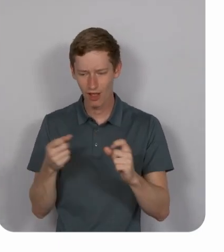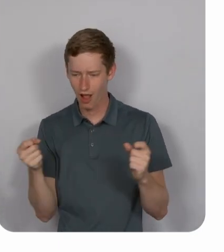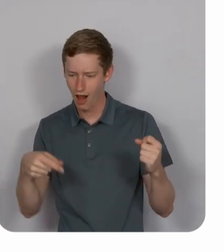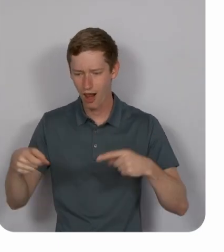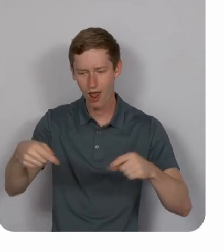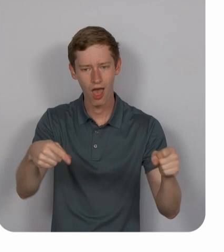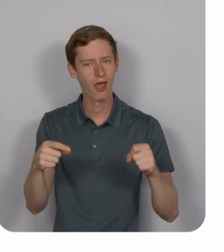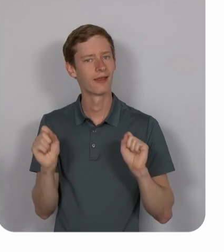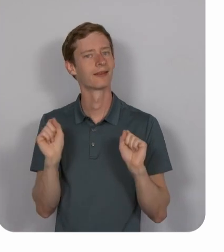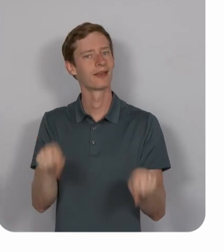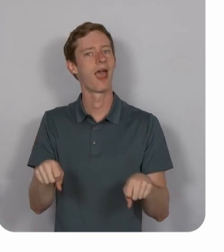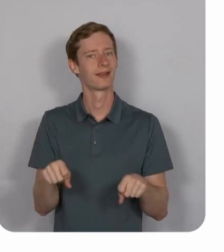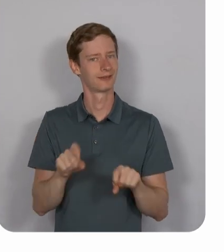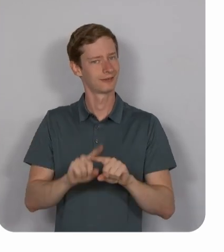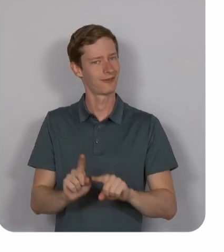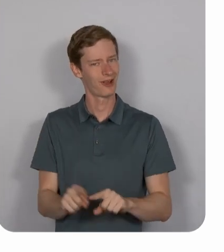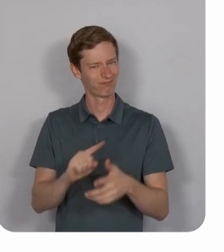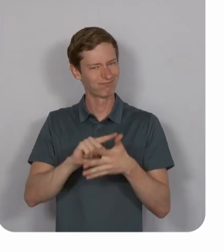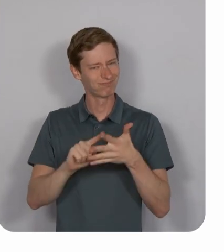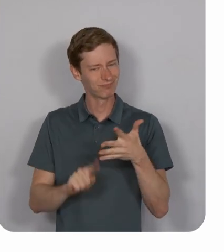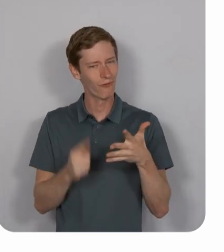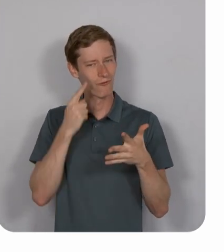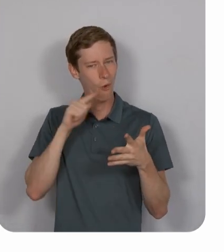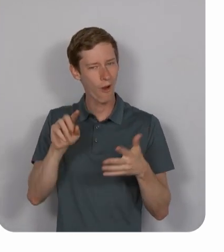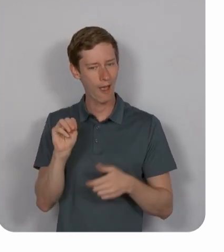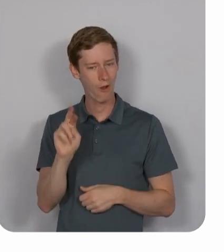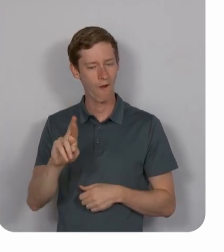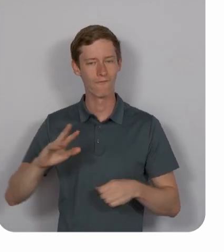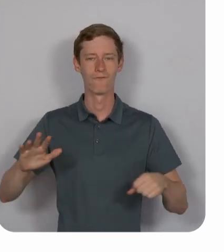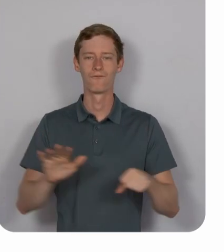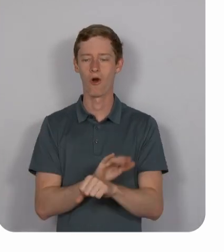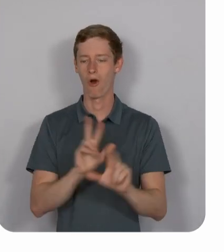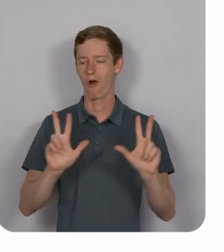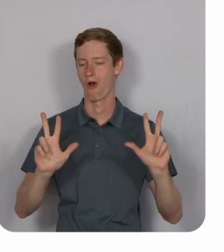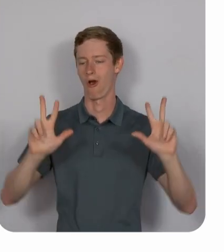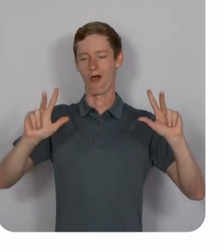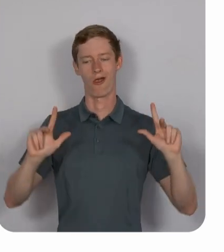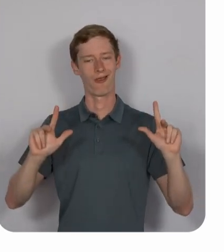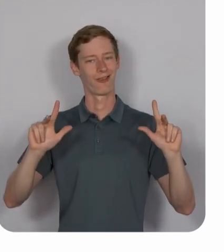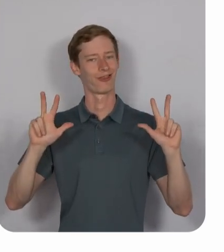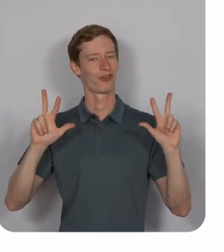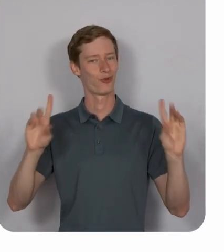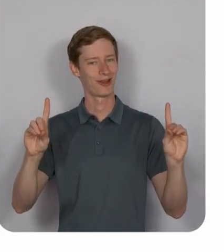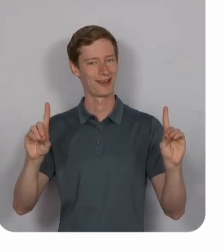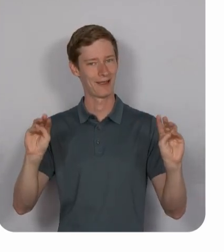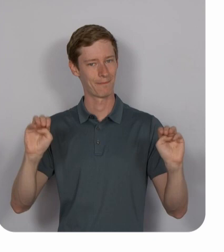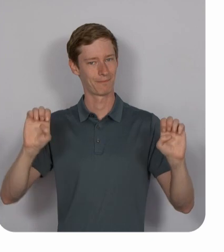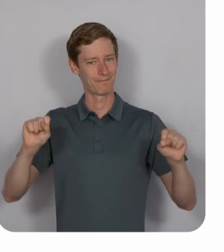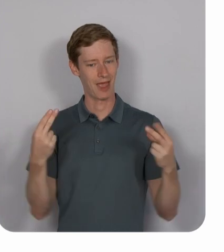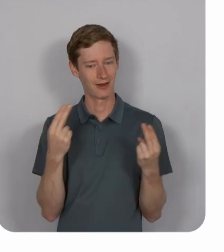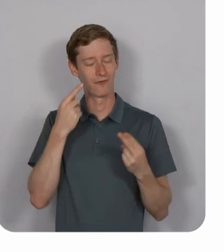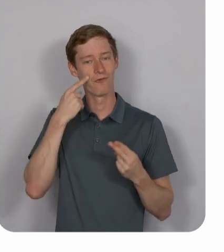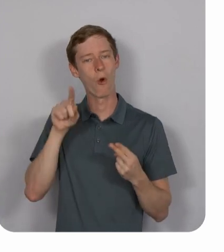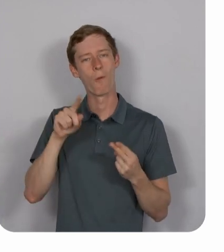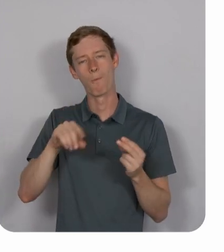It's a full 3D mesh of the world around you that multiple applications can use to provide more precise interactions